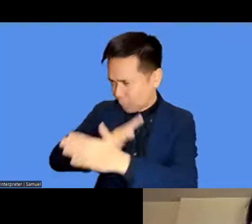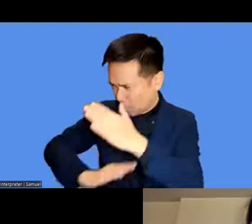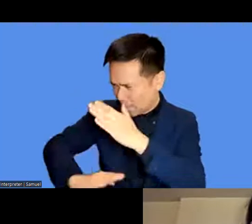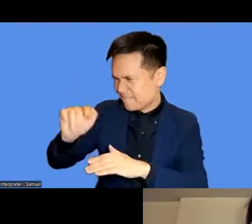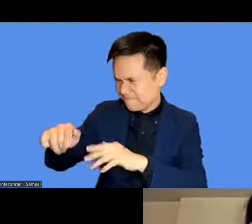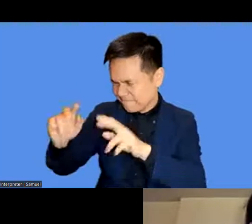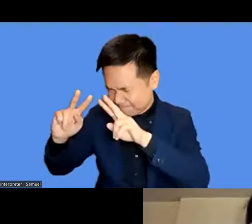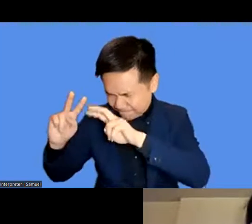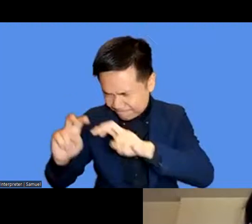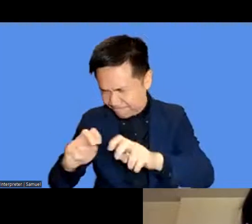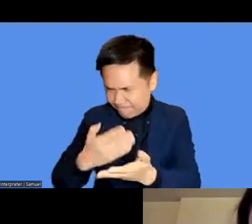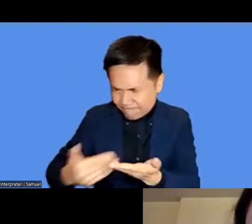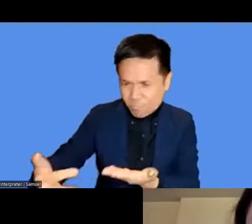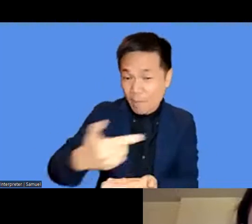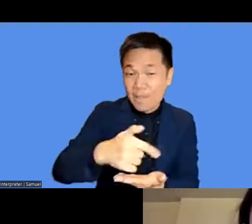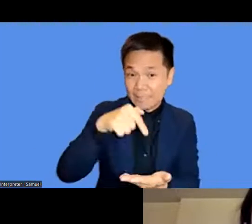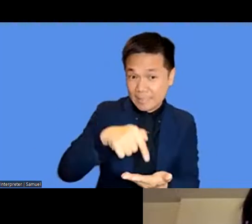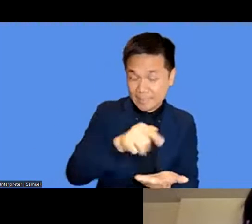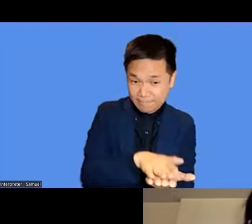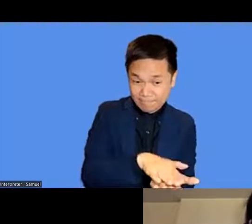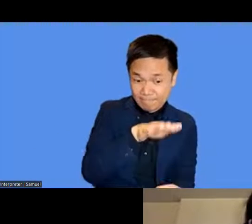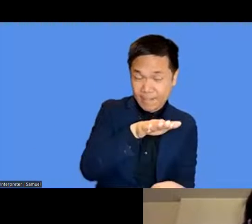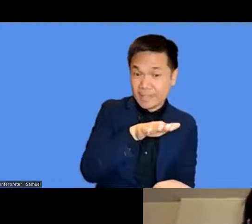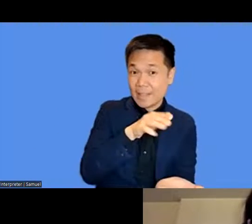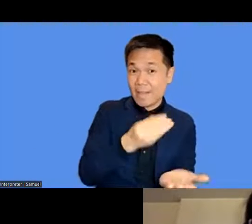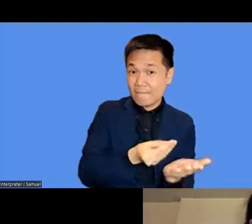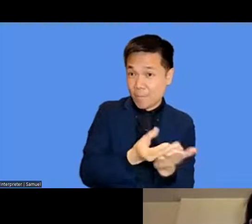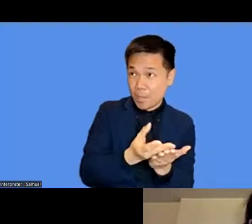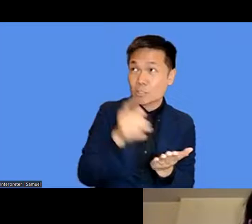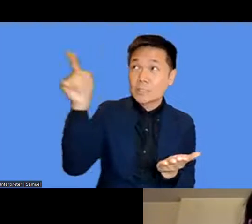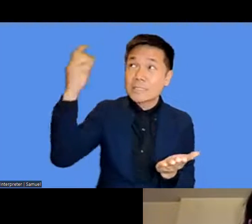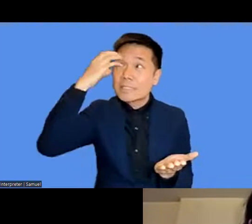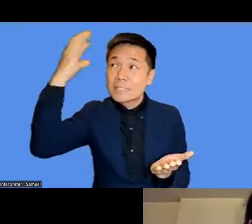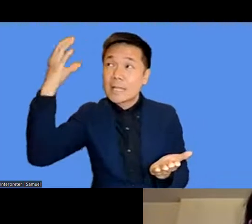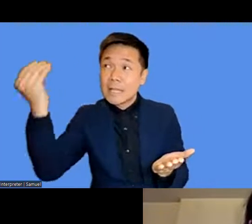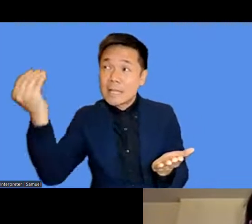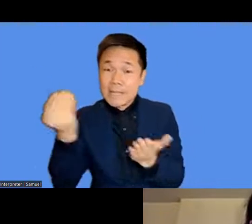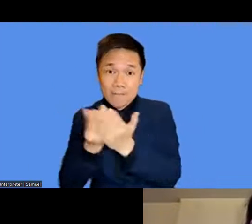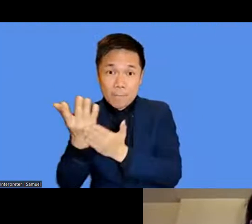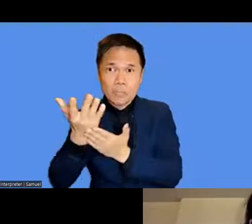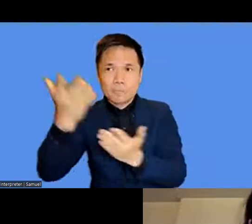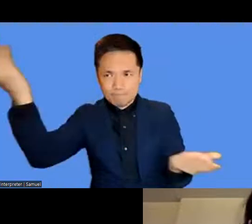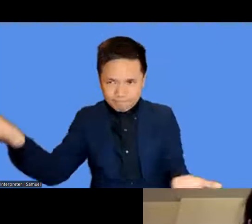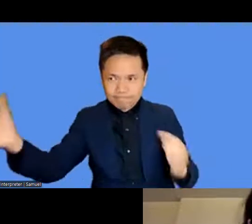are producing, because we are still having a lot of gaps that are not being provided